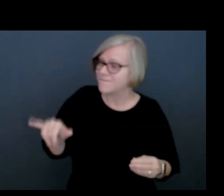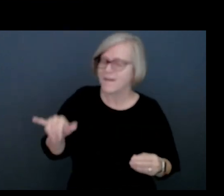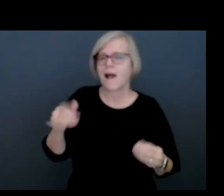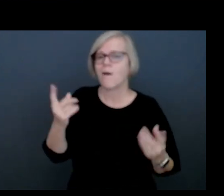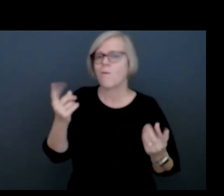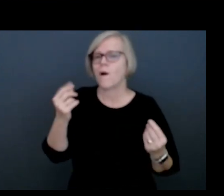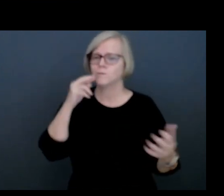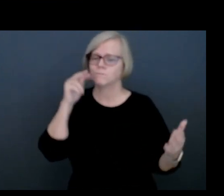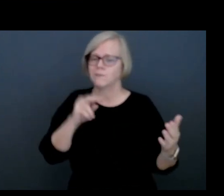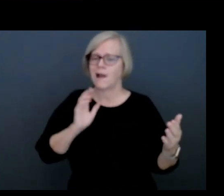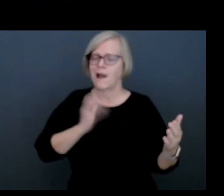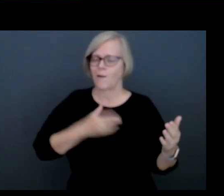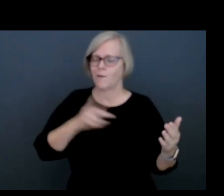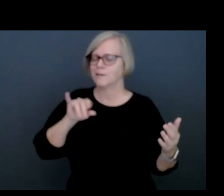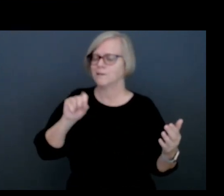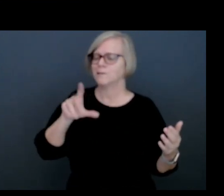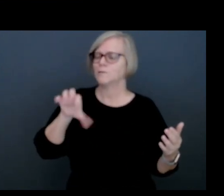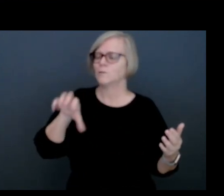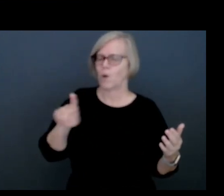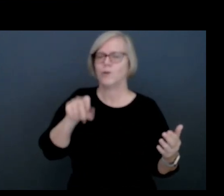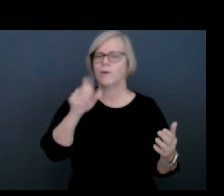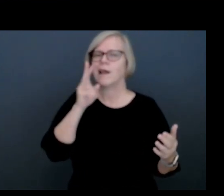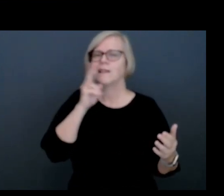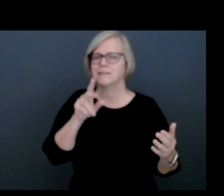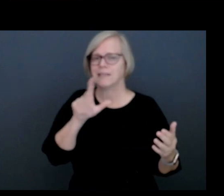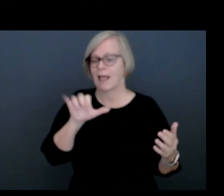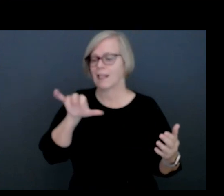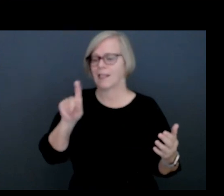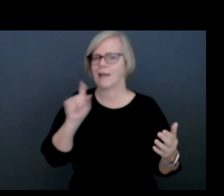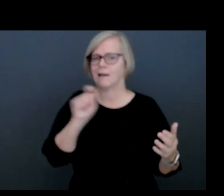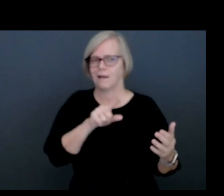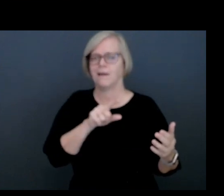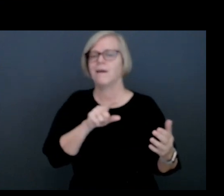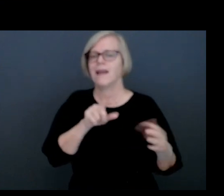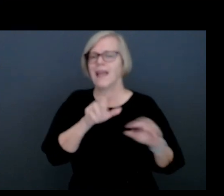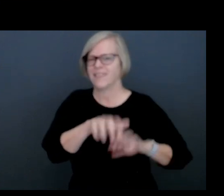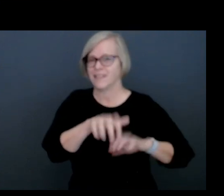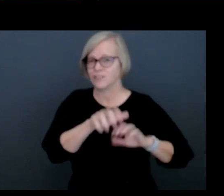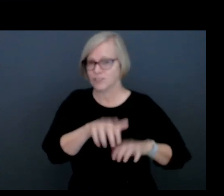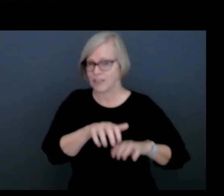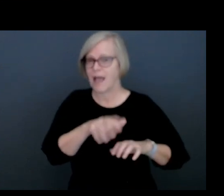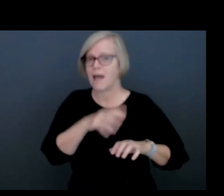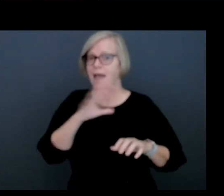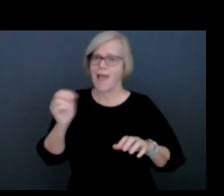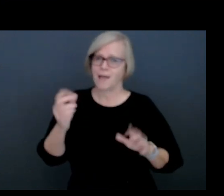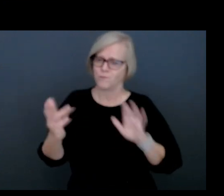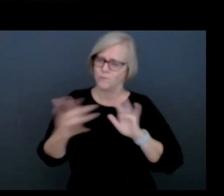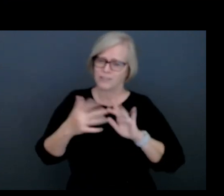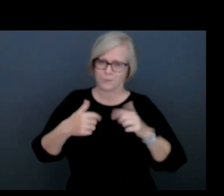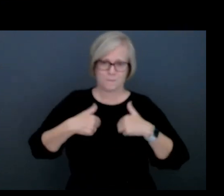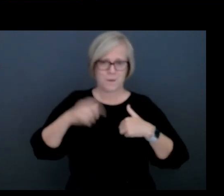You can see that link will be available in the chat and then feel free to reach out to me or Michael. We'll be on there